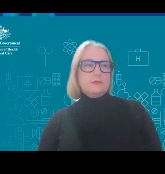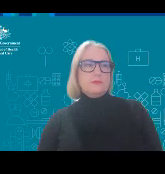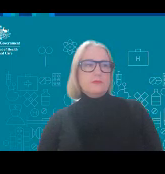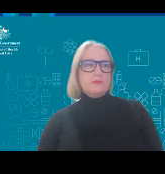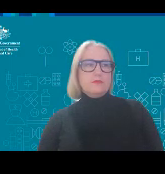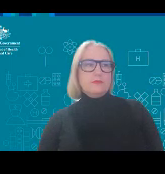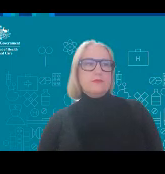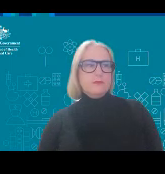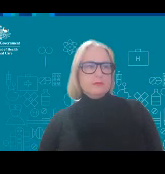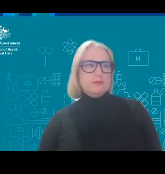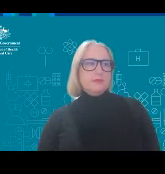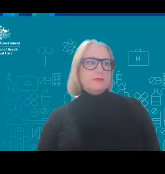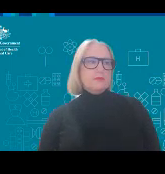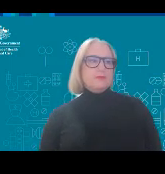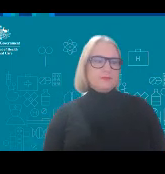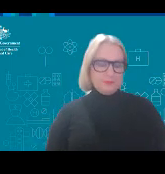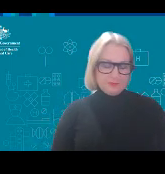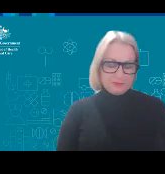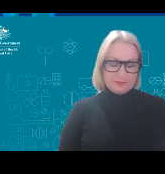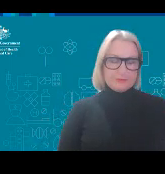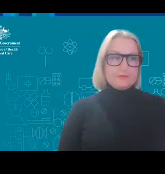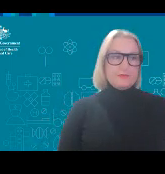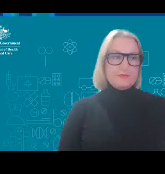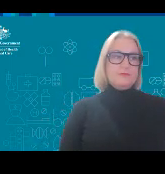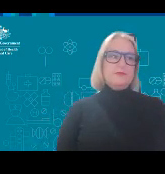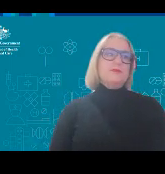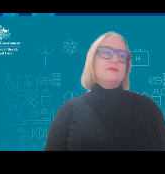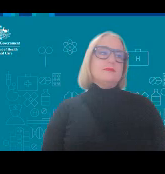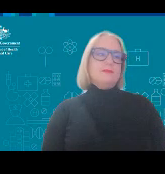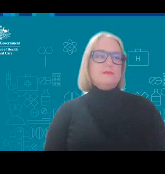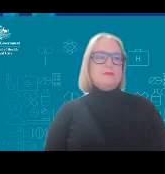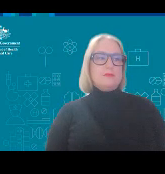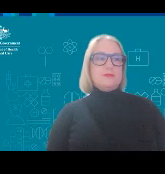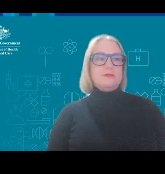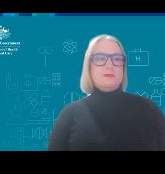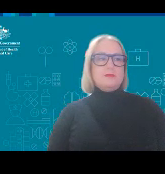services under the MPS Program will need to be registered by the Commission into the